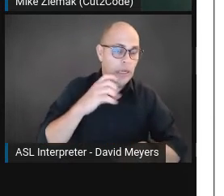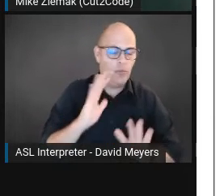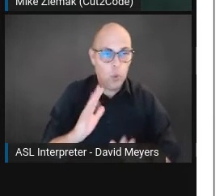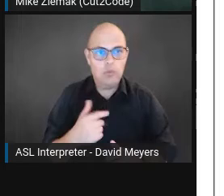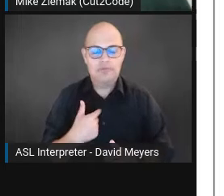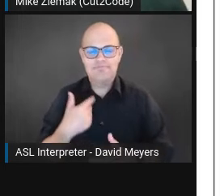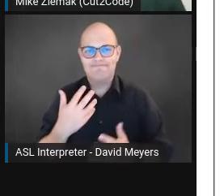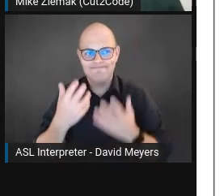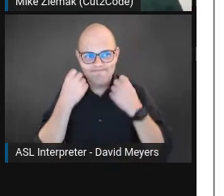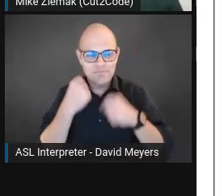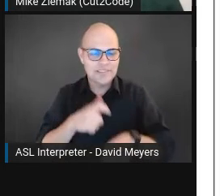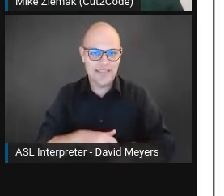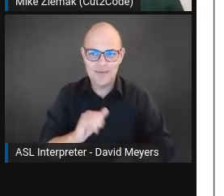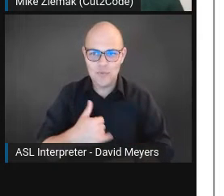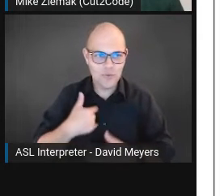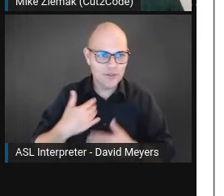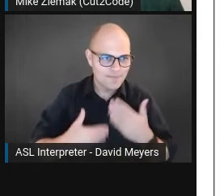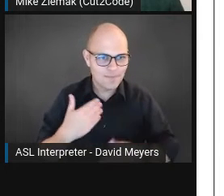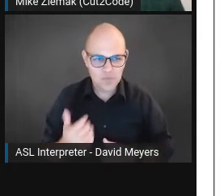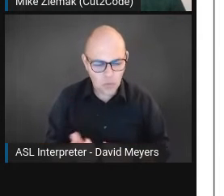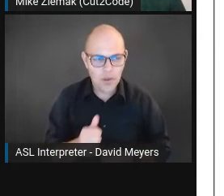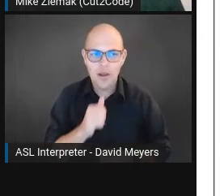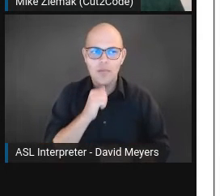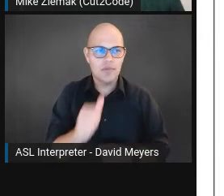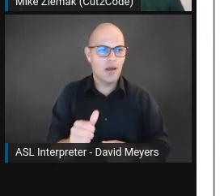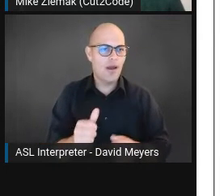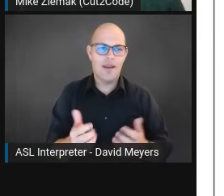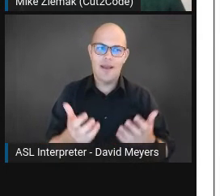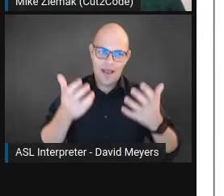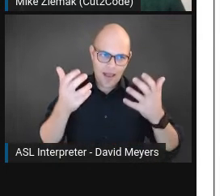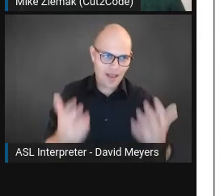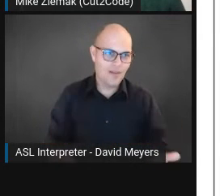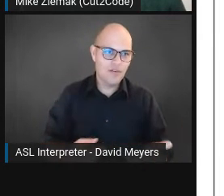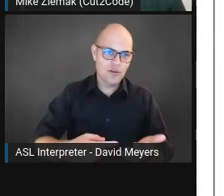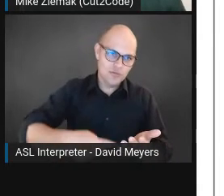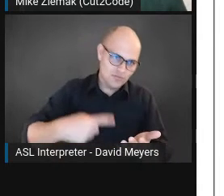but so I'm not going to go through all of these accessibility checkers.